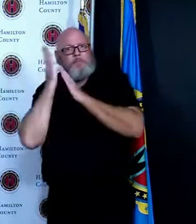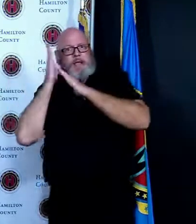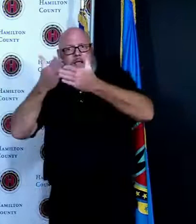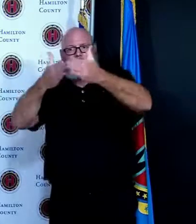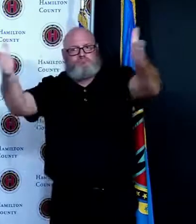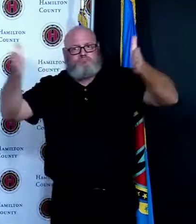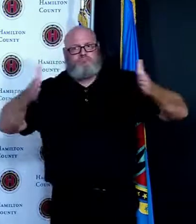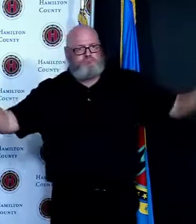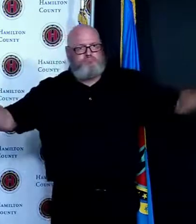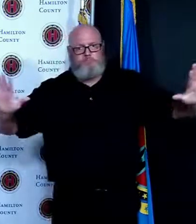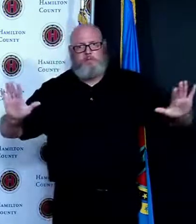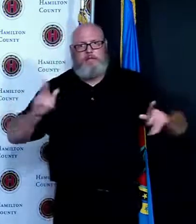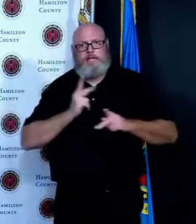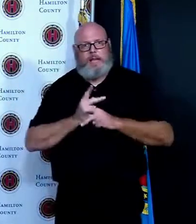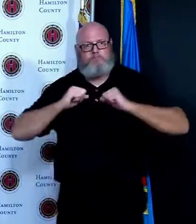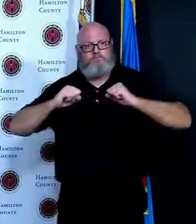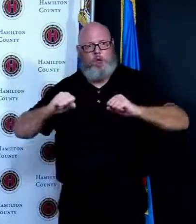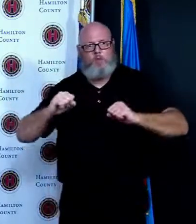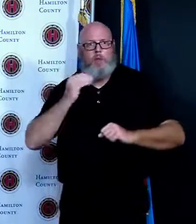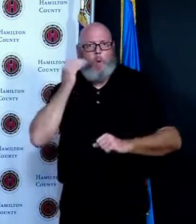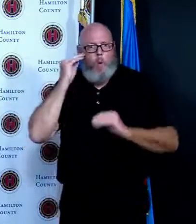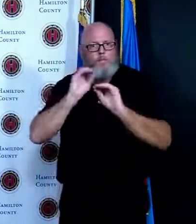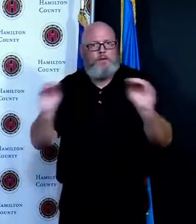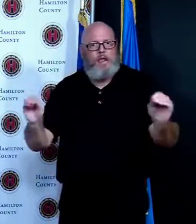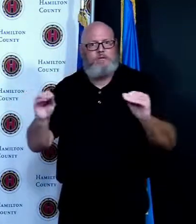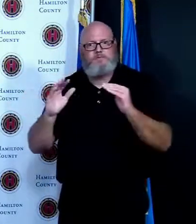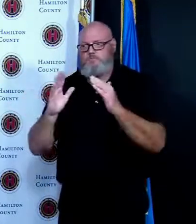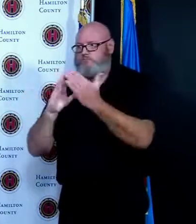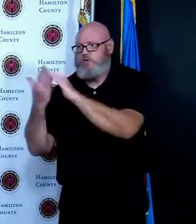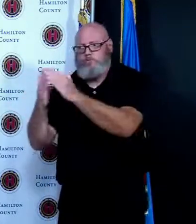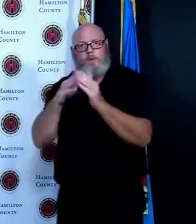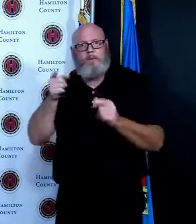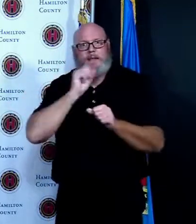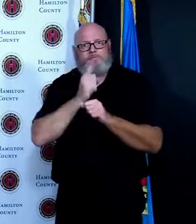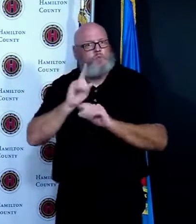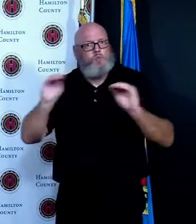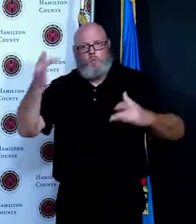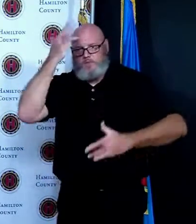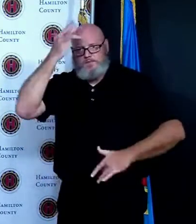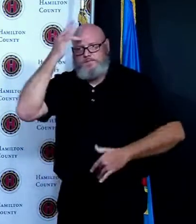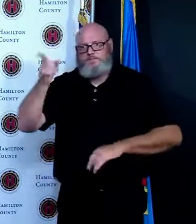residents to perhaps save social distancing follow CDC guidelines by providing hotel rooms